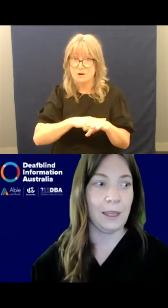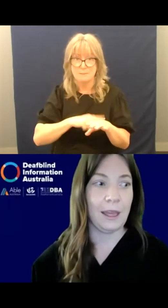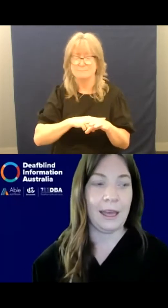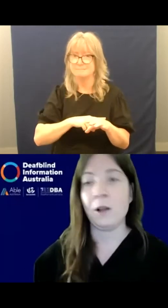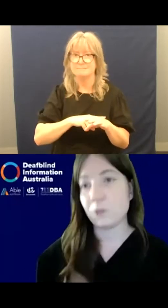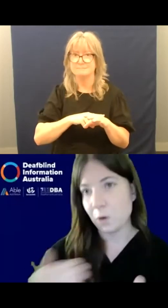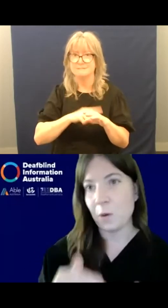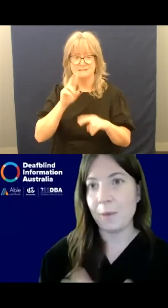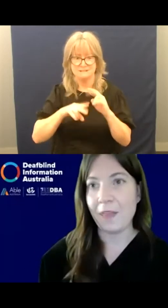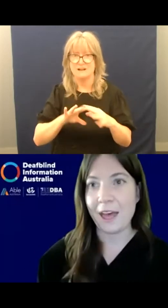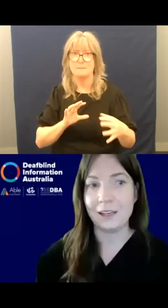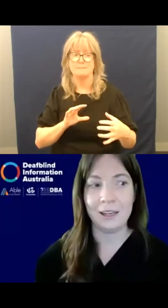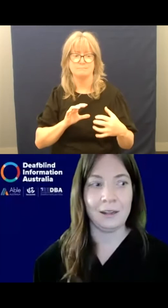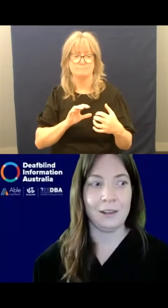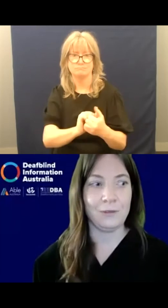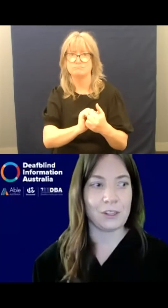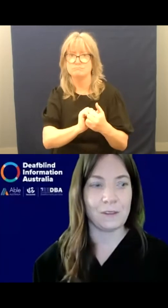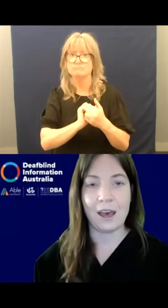And I'll talk more about that in the future slides.